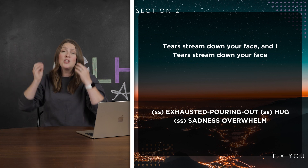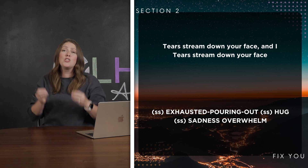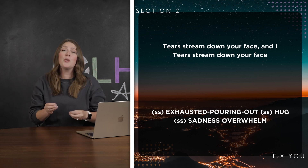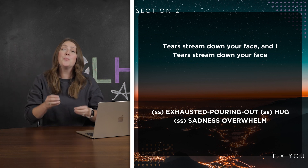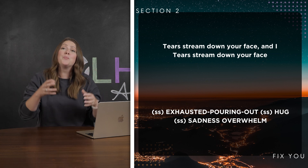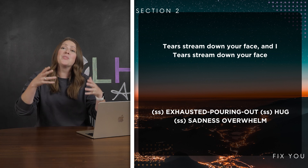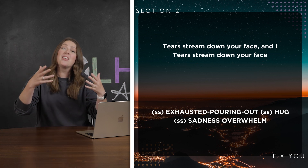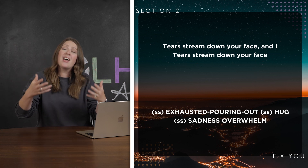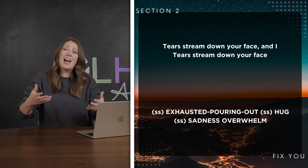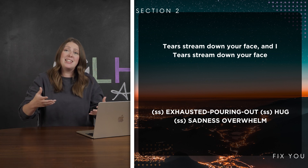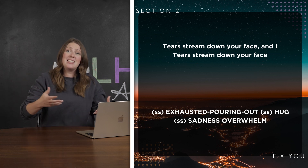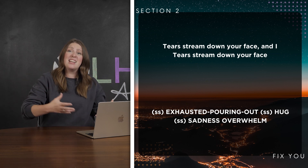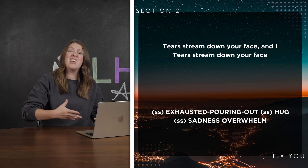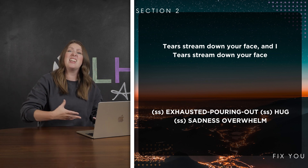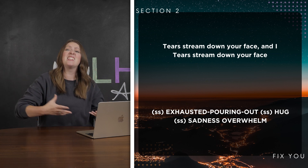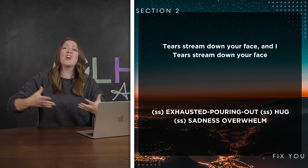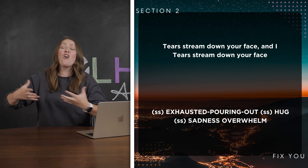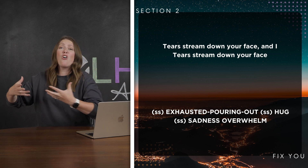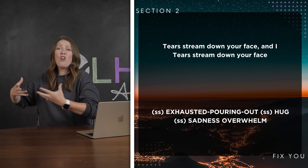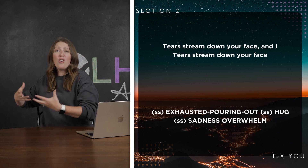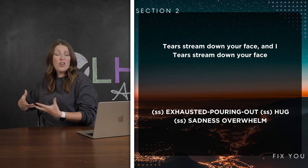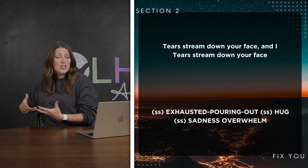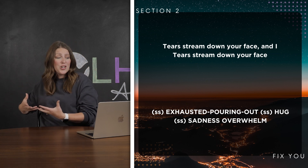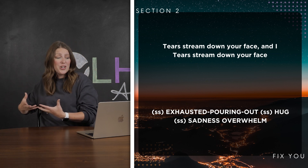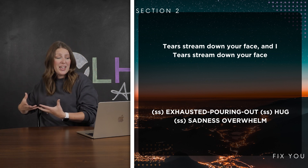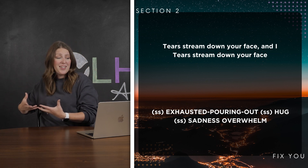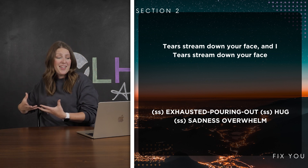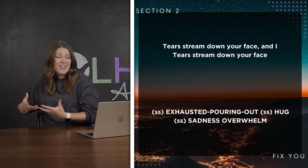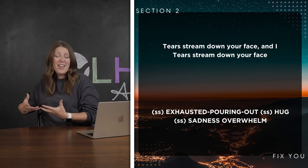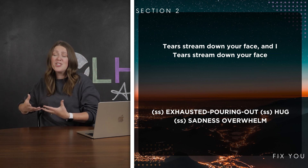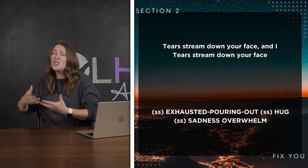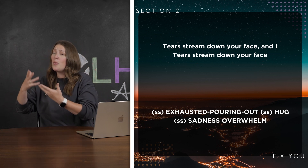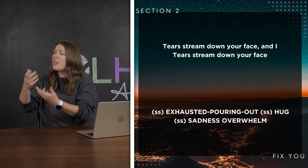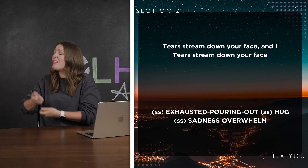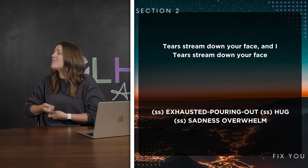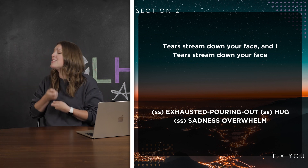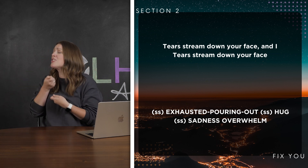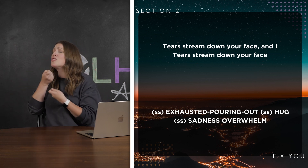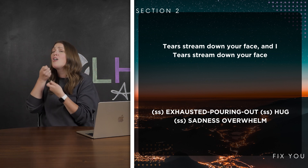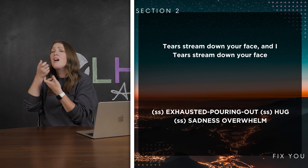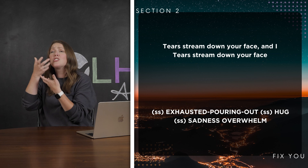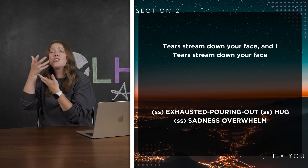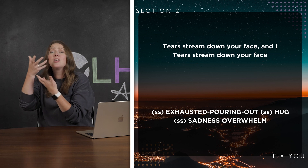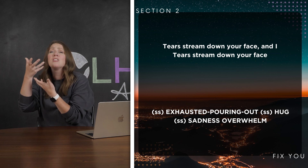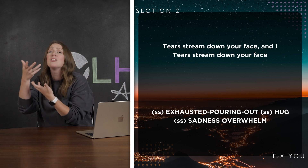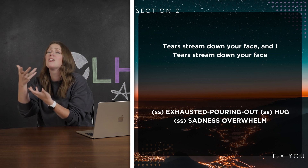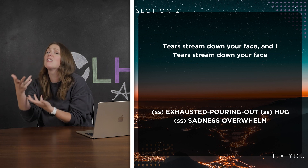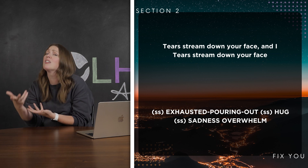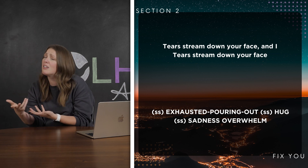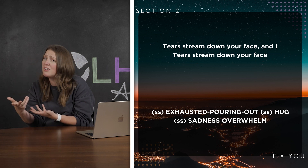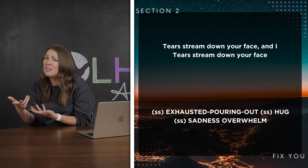So the idea is her turning and showing this exhaustion